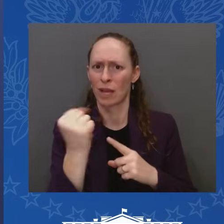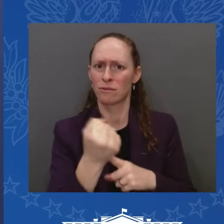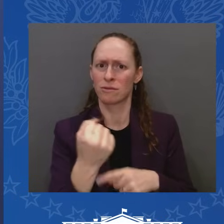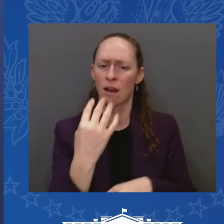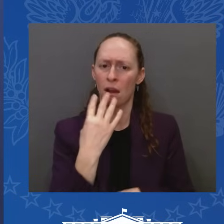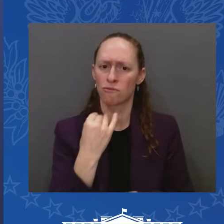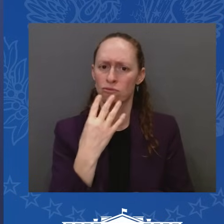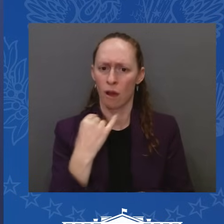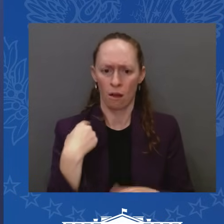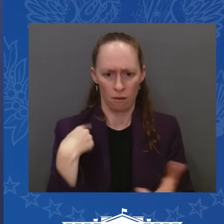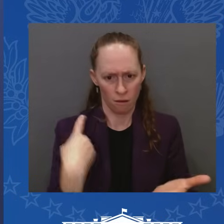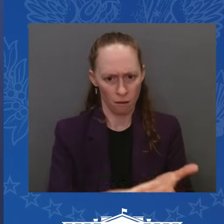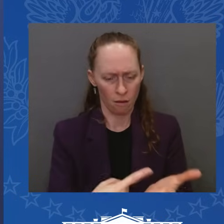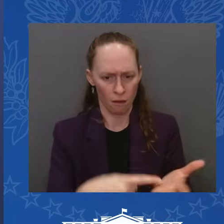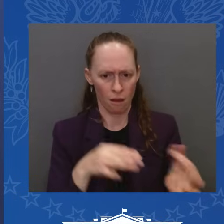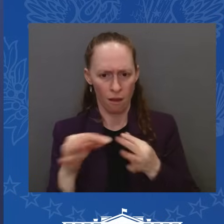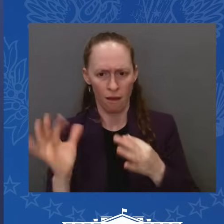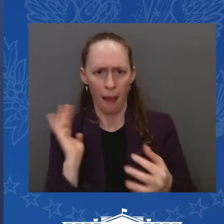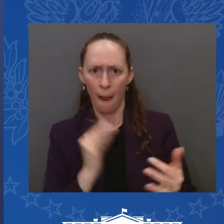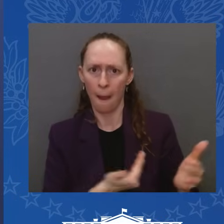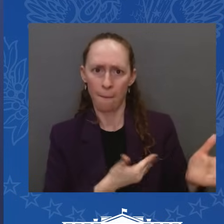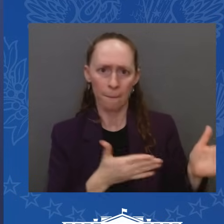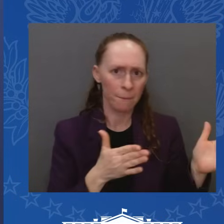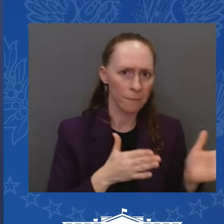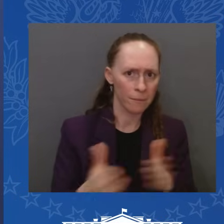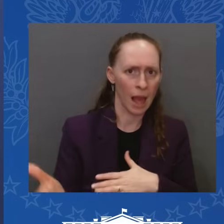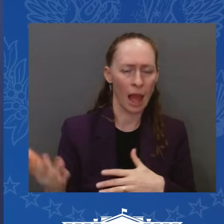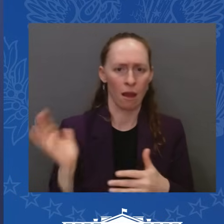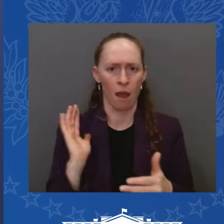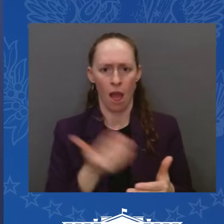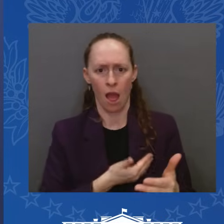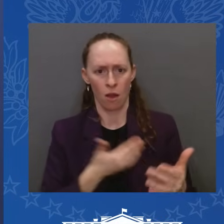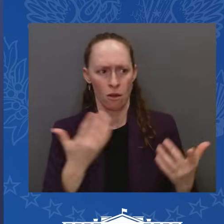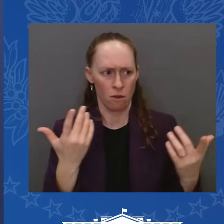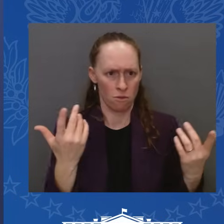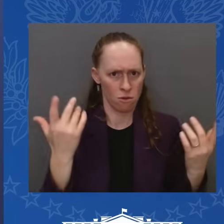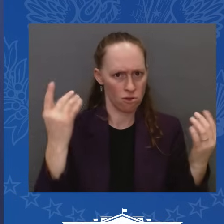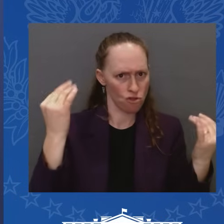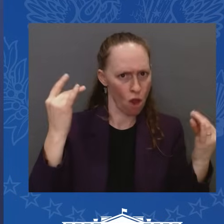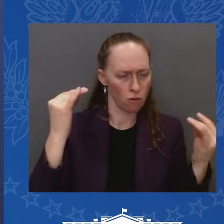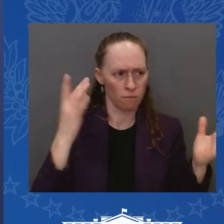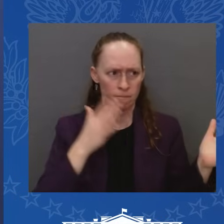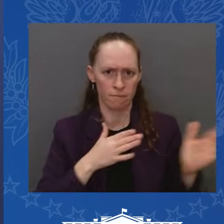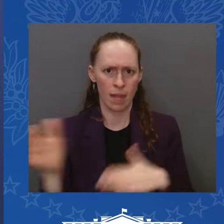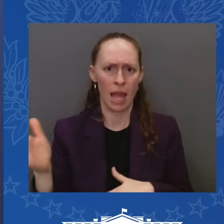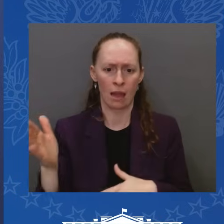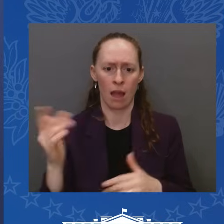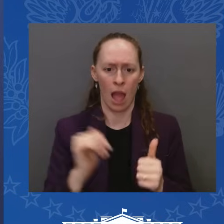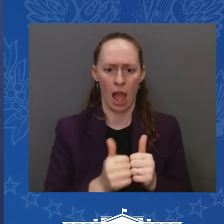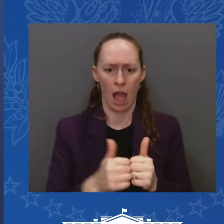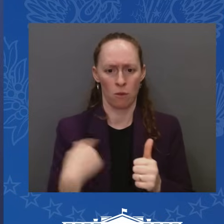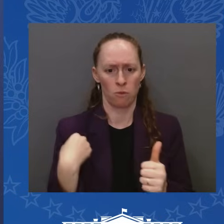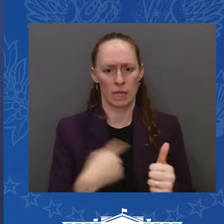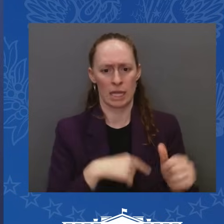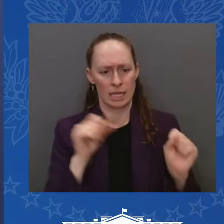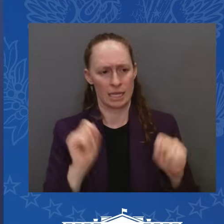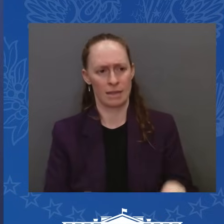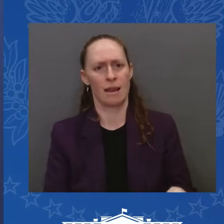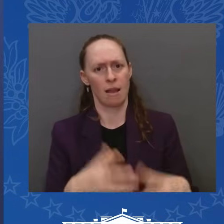how we thought we should be providing the kind of assistance to Israel that it needed. And the Pope was, across the board,